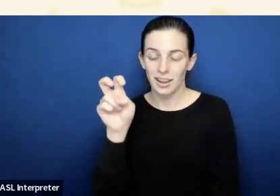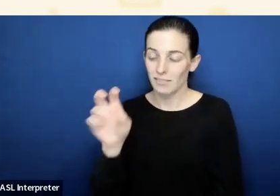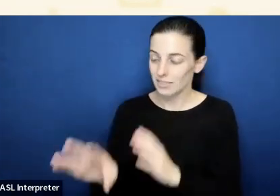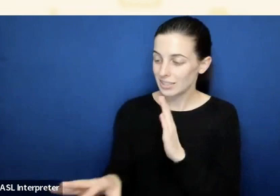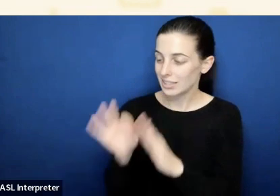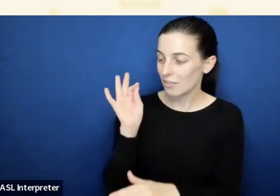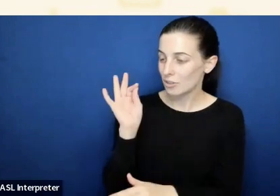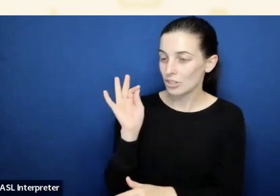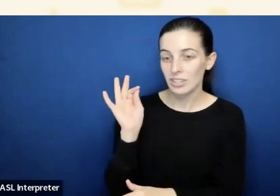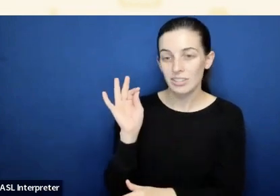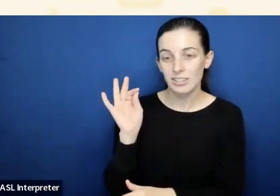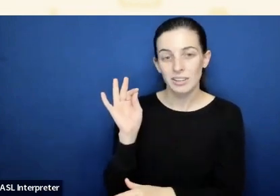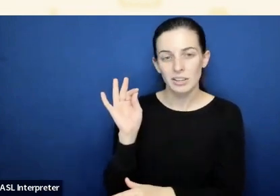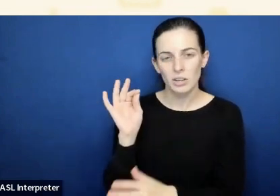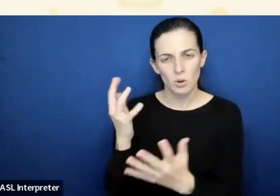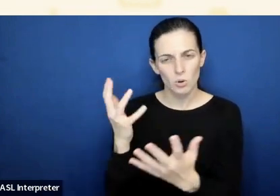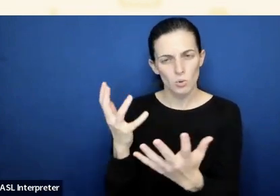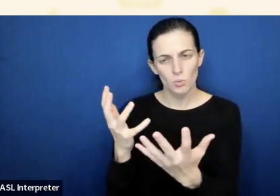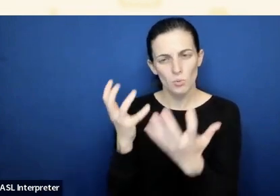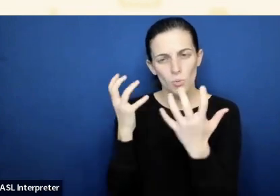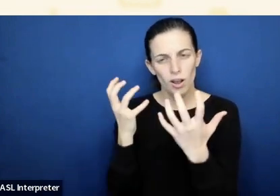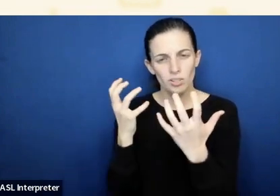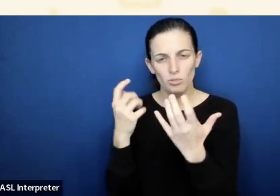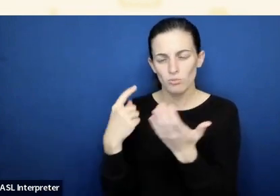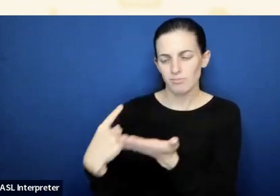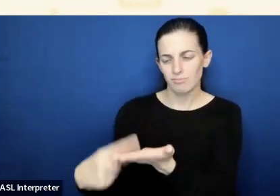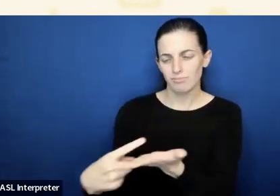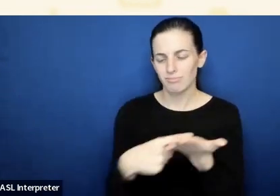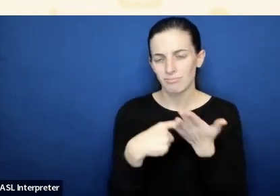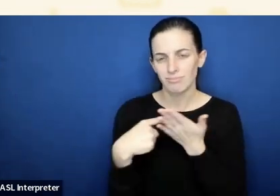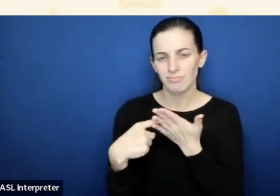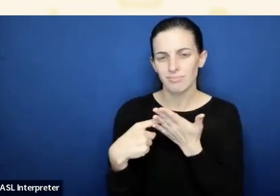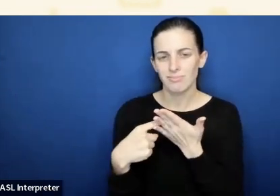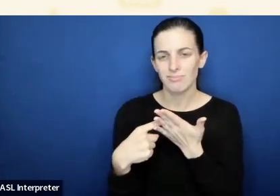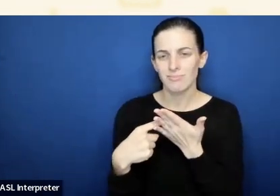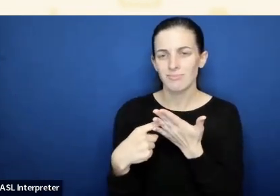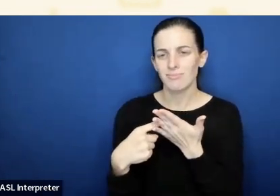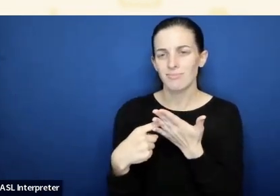And we want to discuss three vital, pivotal questions.